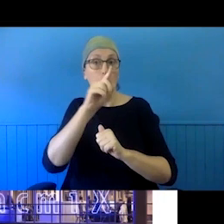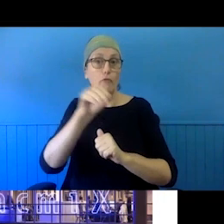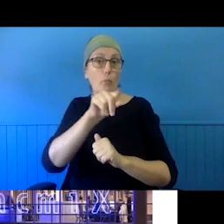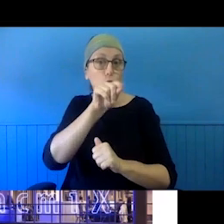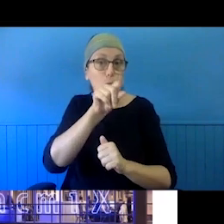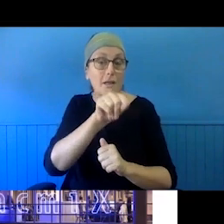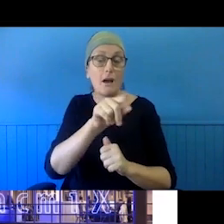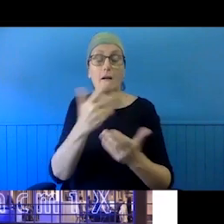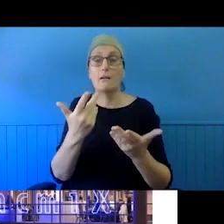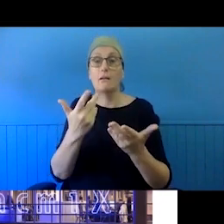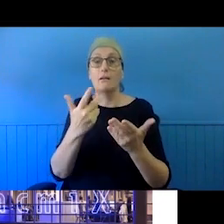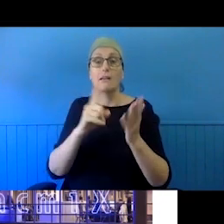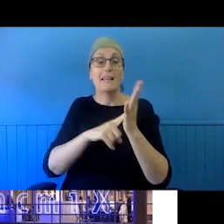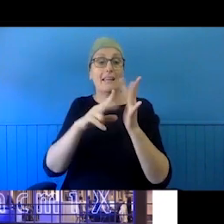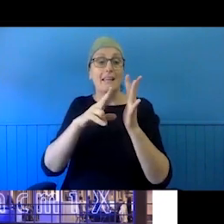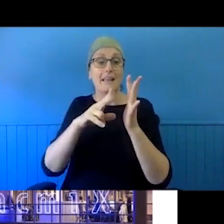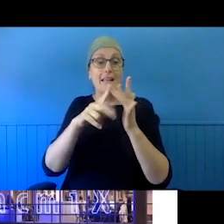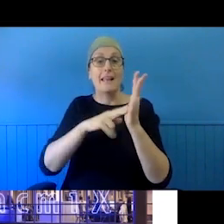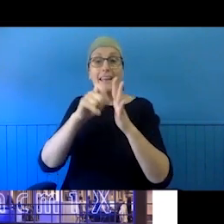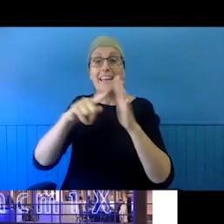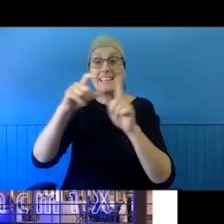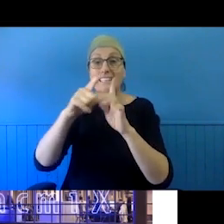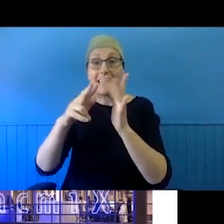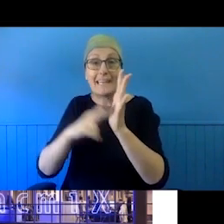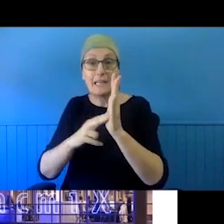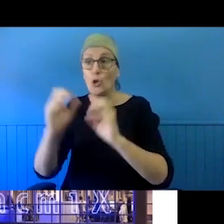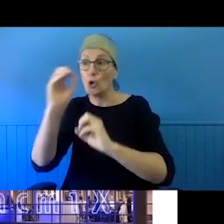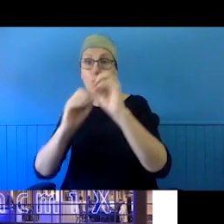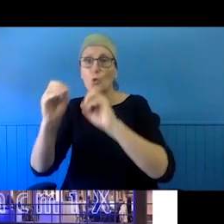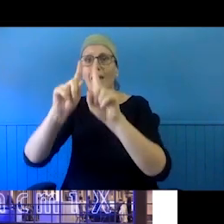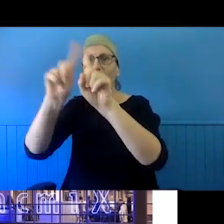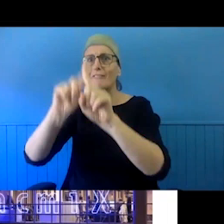in this space. So I will shamelessly try to sort of share their insights